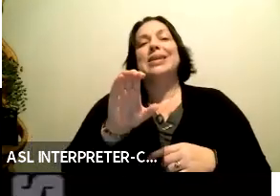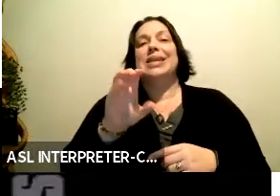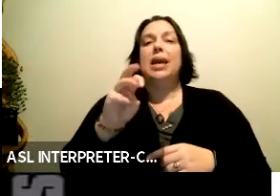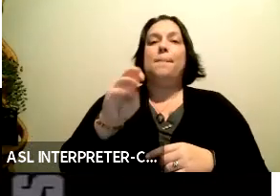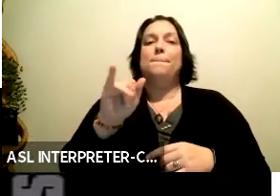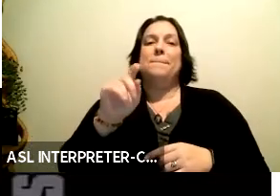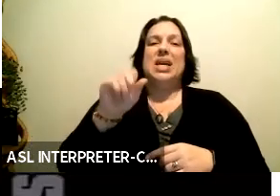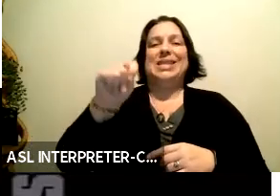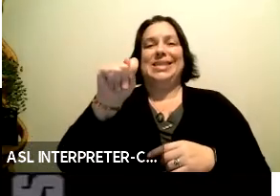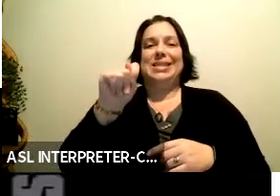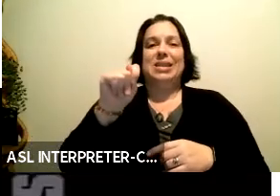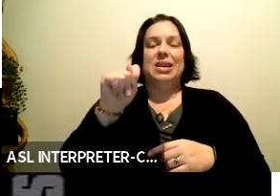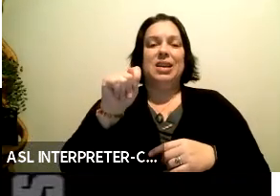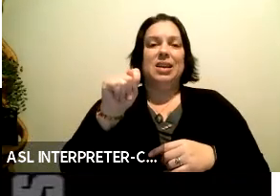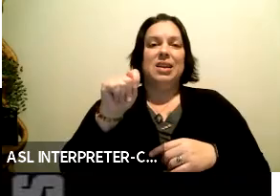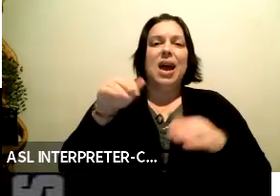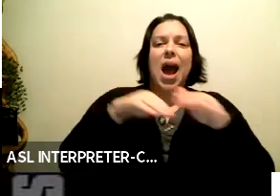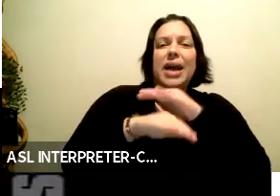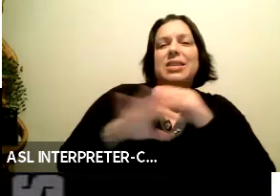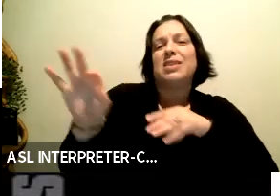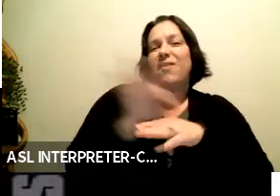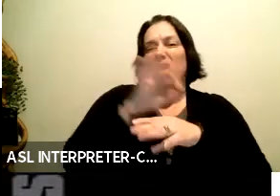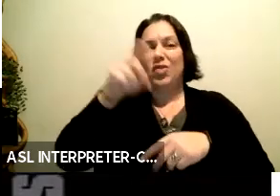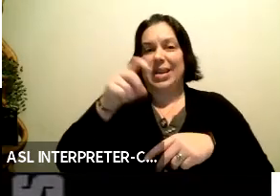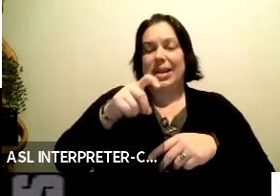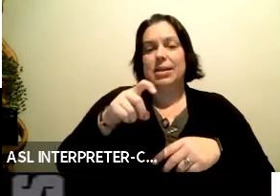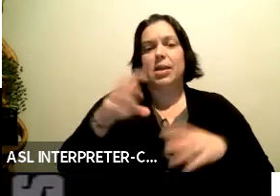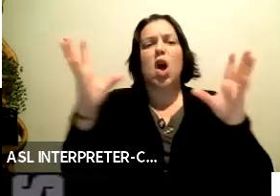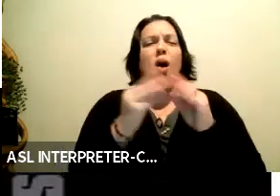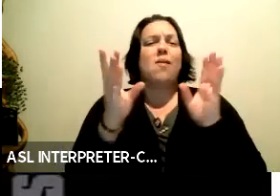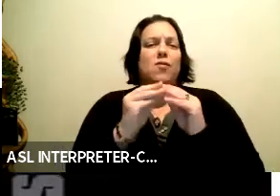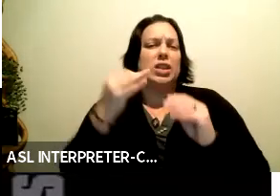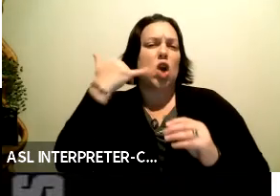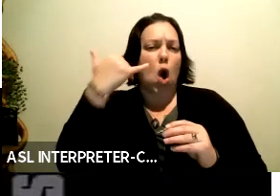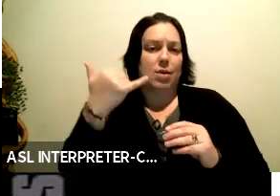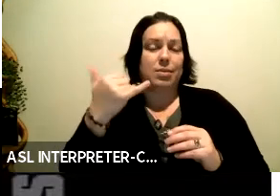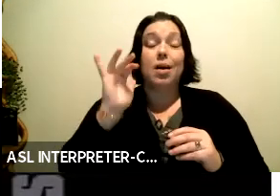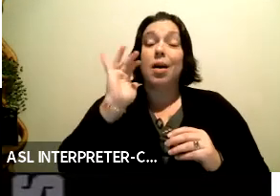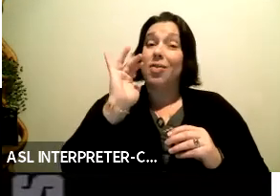needs and information sharing conference calls, and that has brought together Sadie,